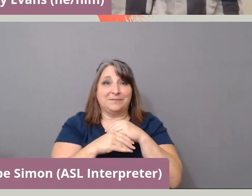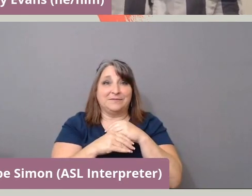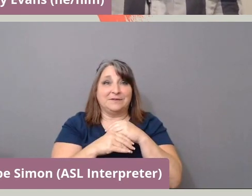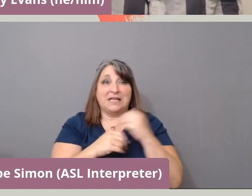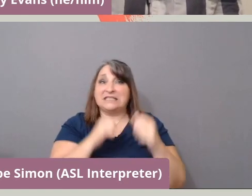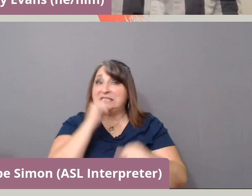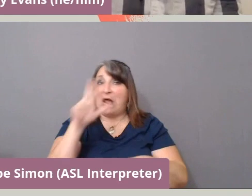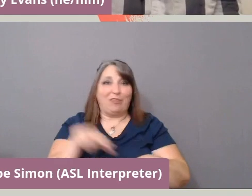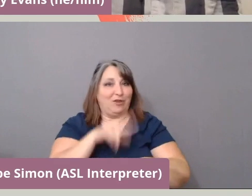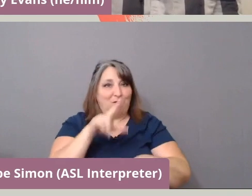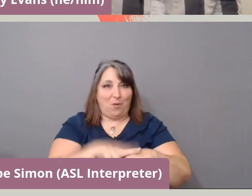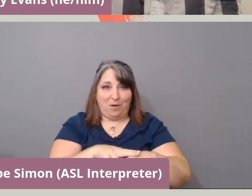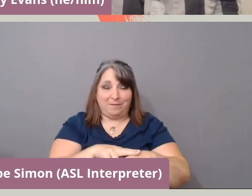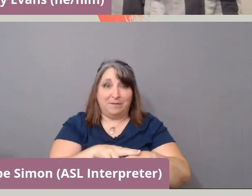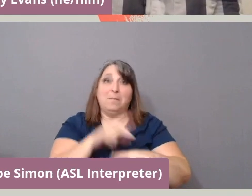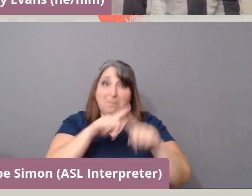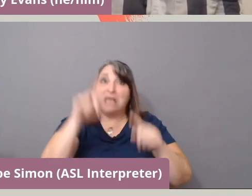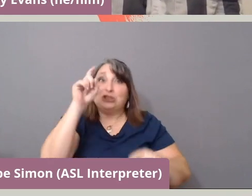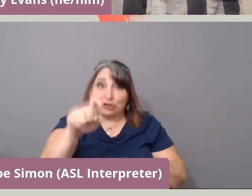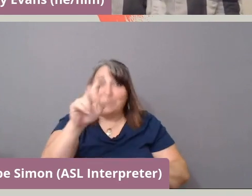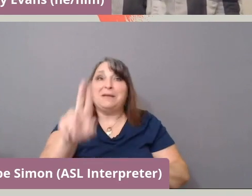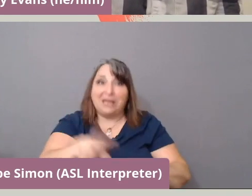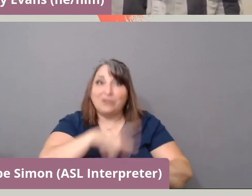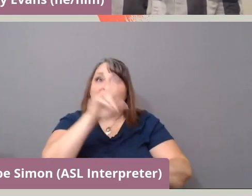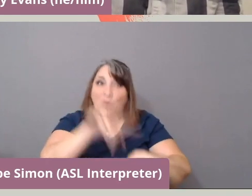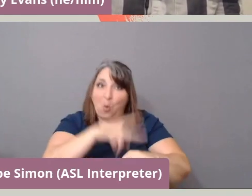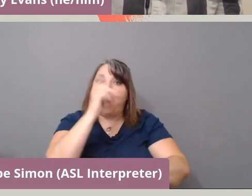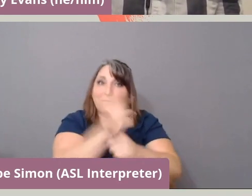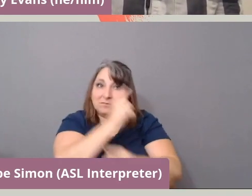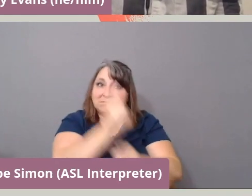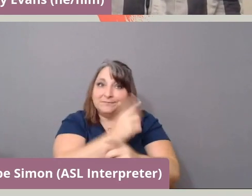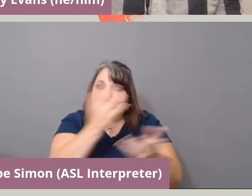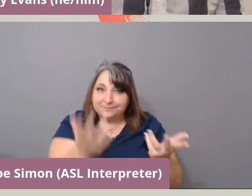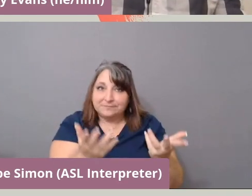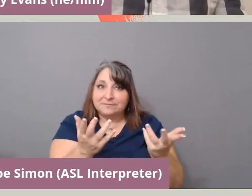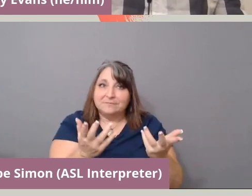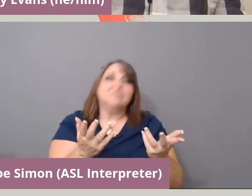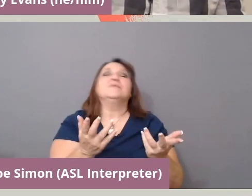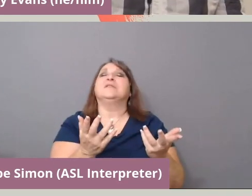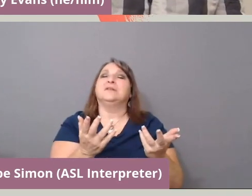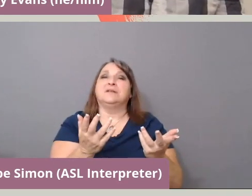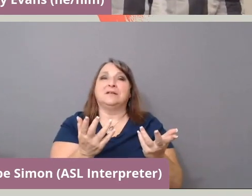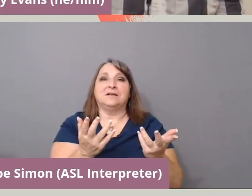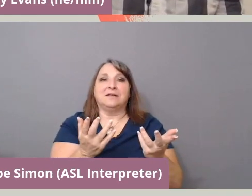And I think it really should be the norm. And I do think that, you know, I have to give props